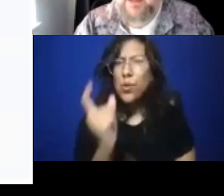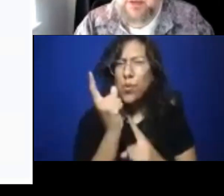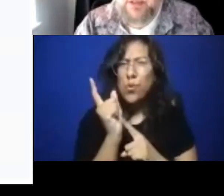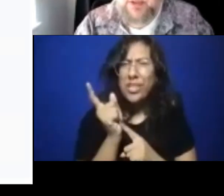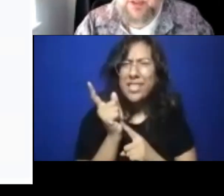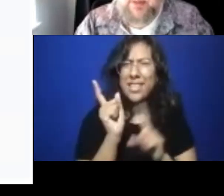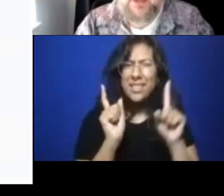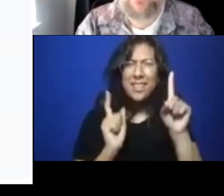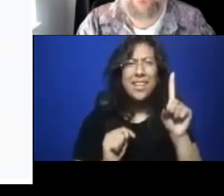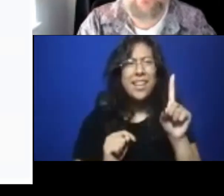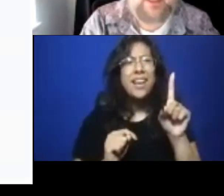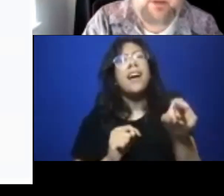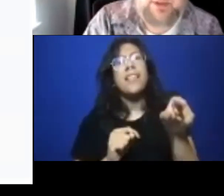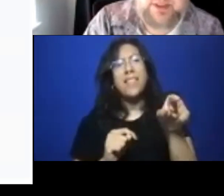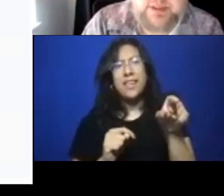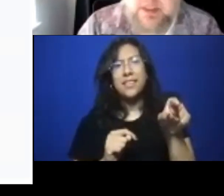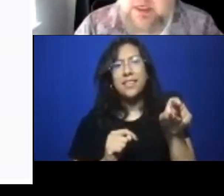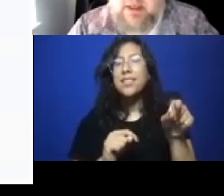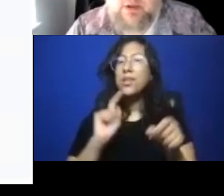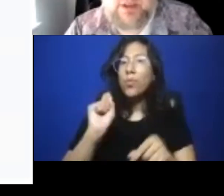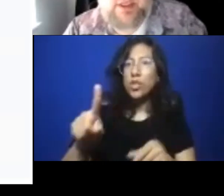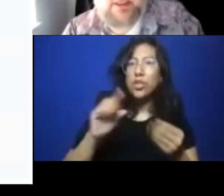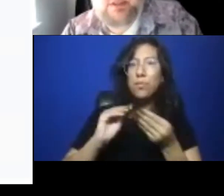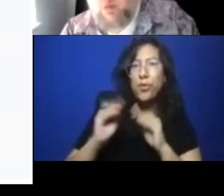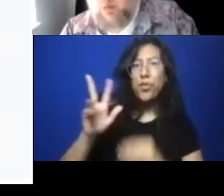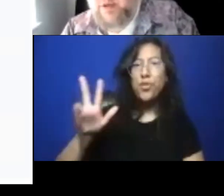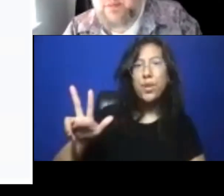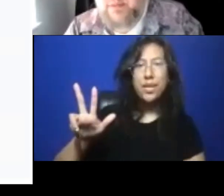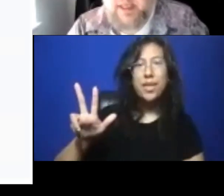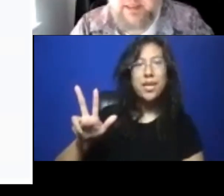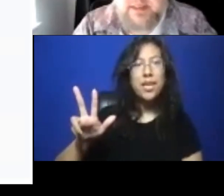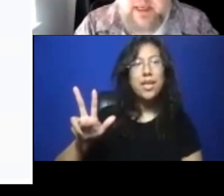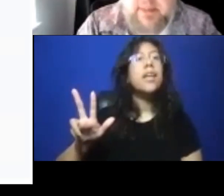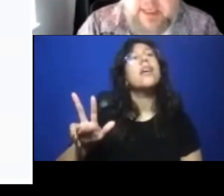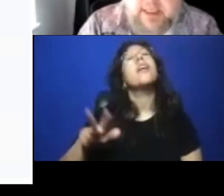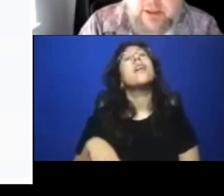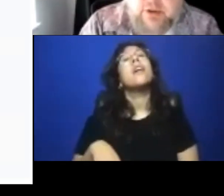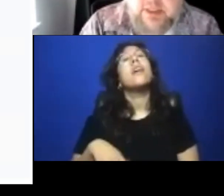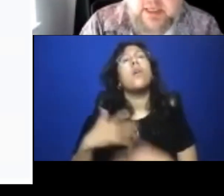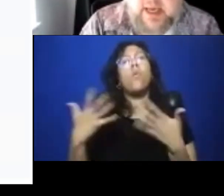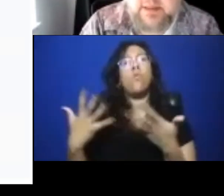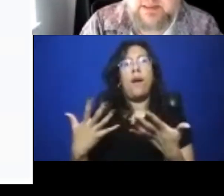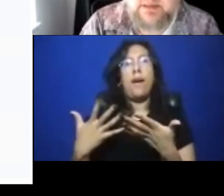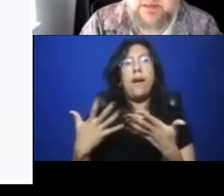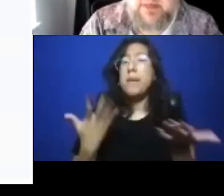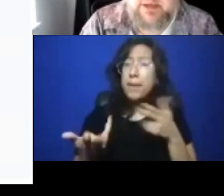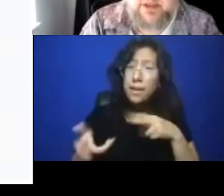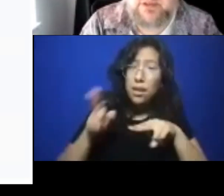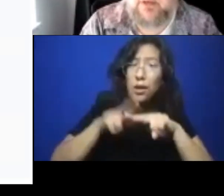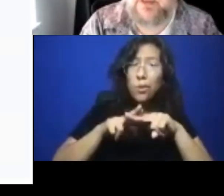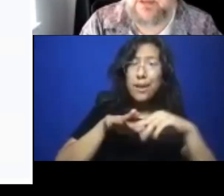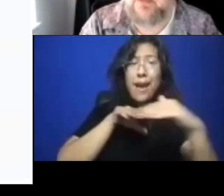And so this is question number three, which the question is, what are some things that may increase access to mental health services